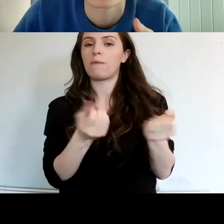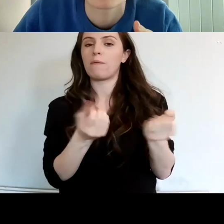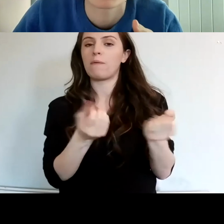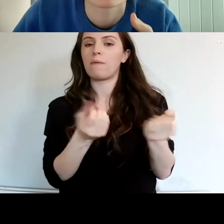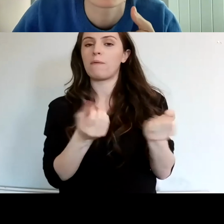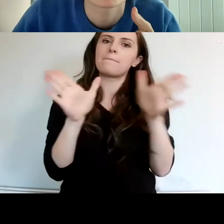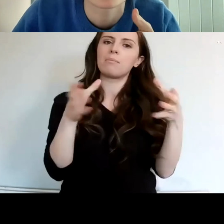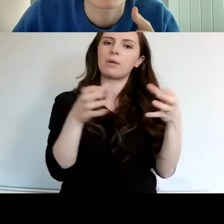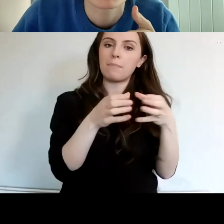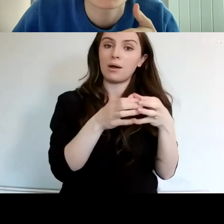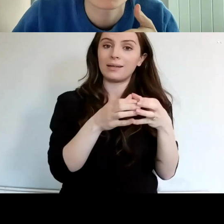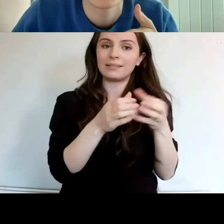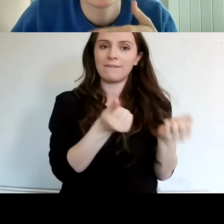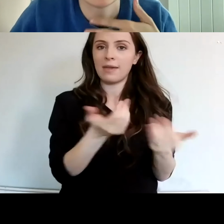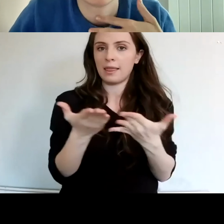and that are availability to the public.